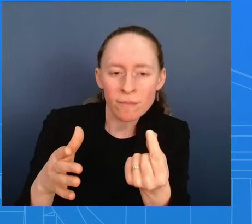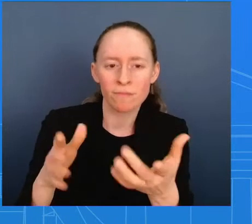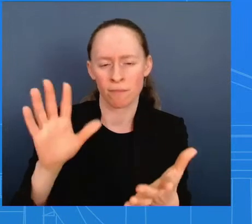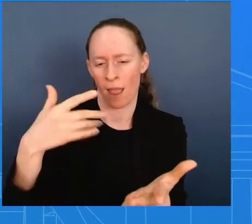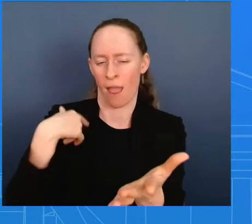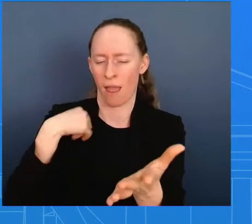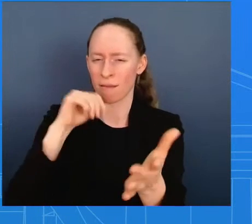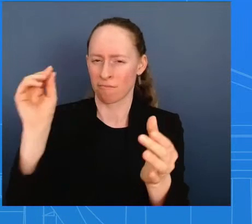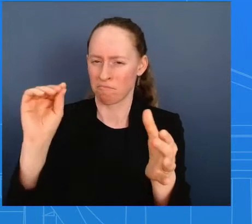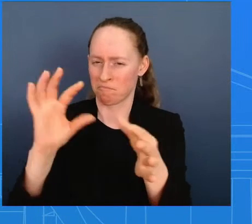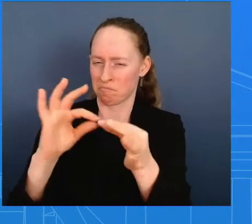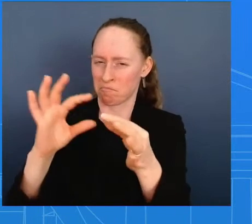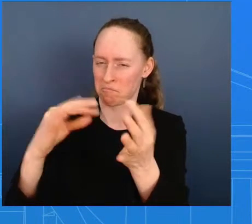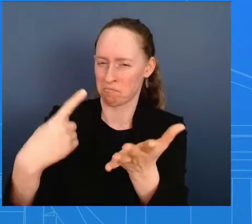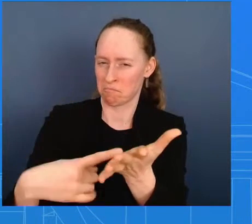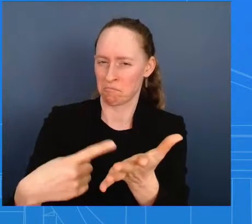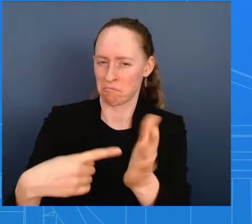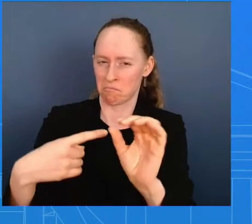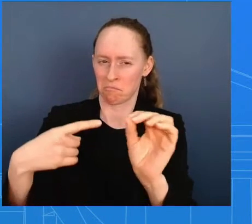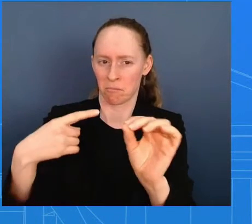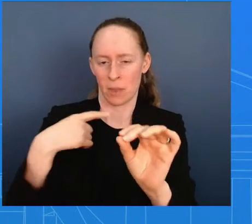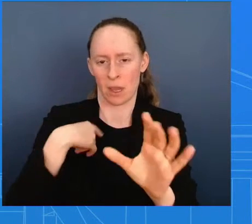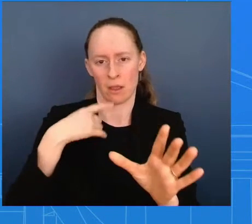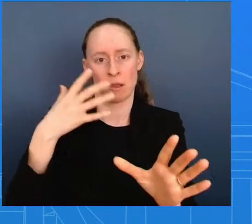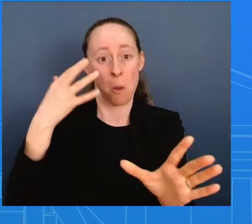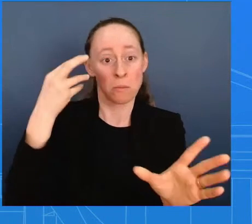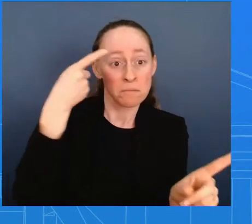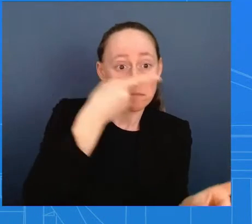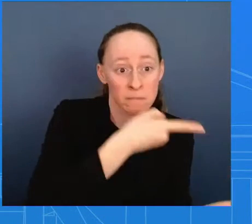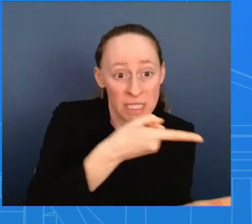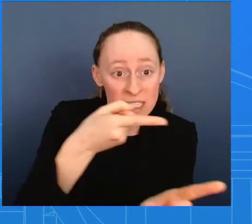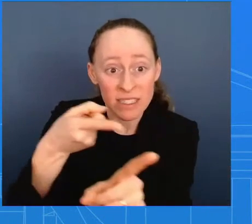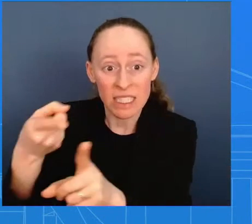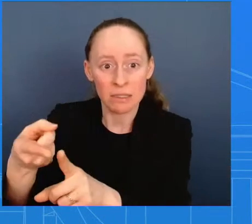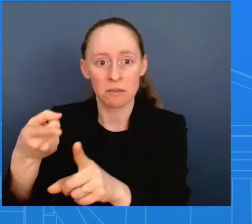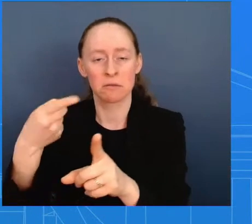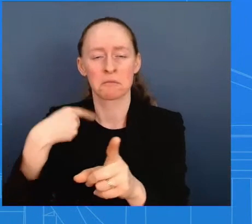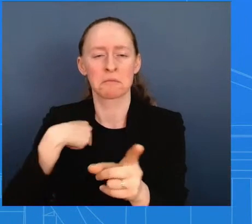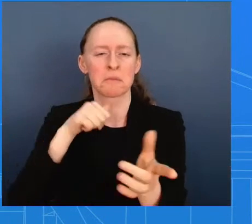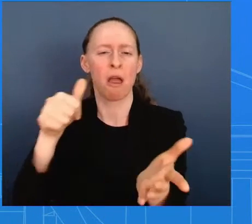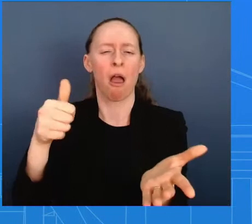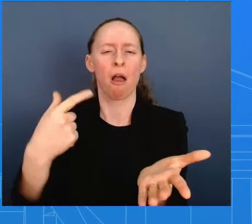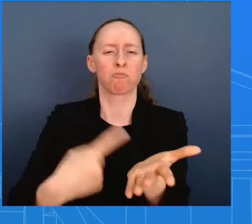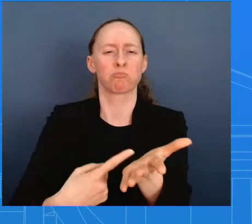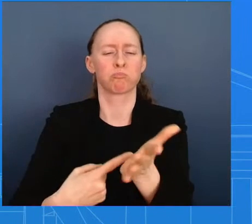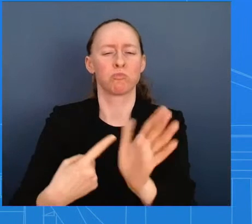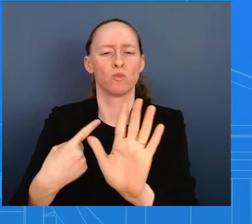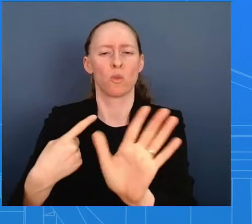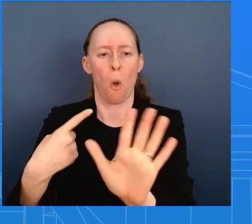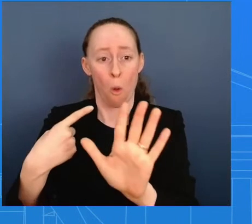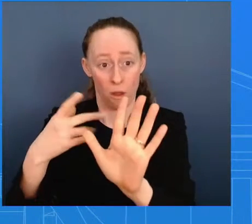Ms. Jean-Pierre: -- more -- more specifically. But if you look at what the President has been able to accomplish for different communities,